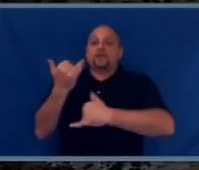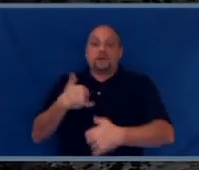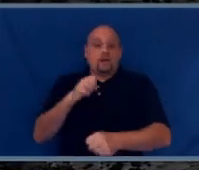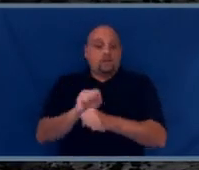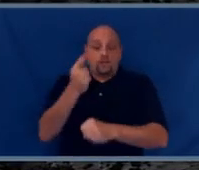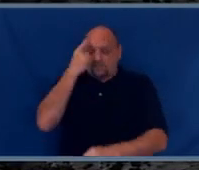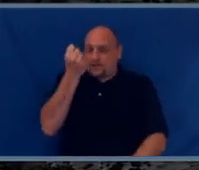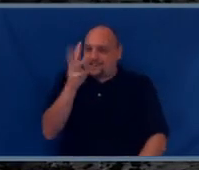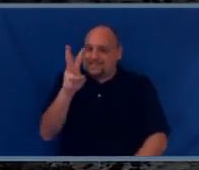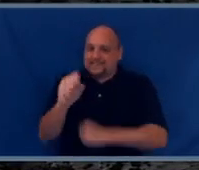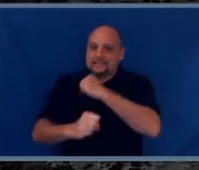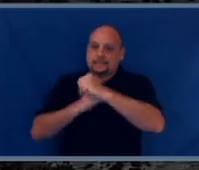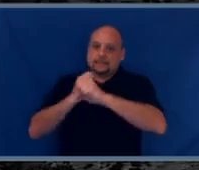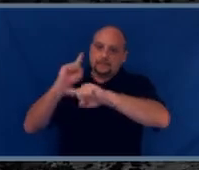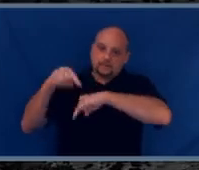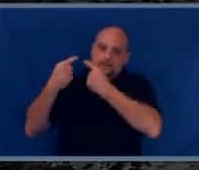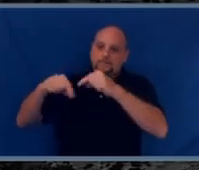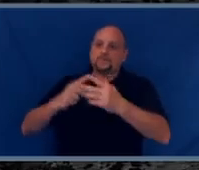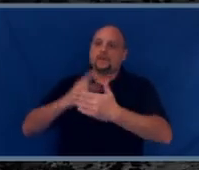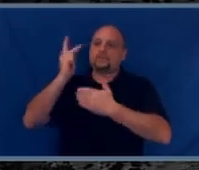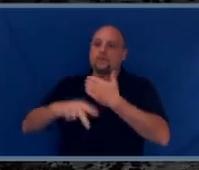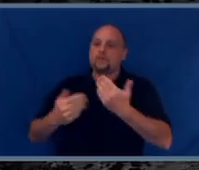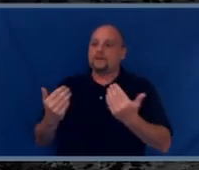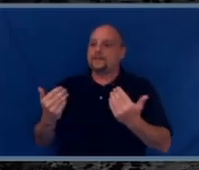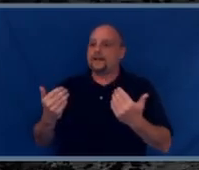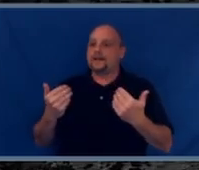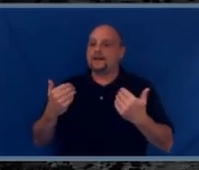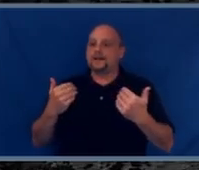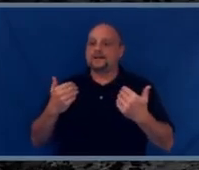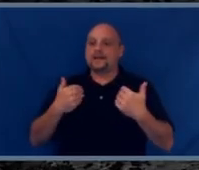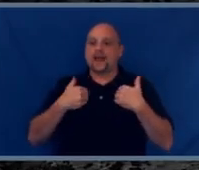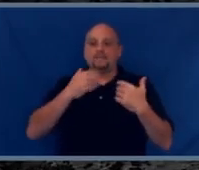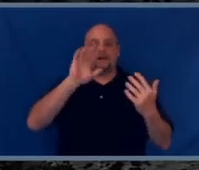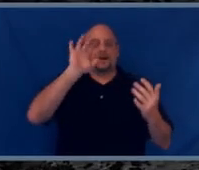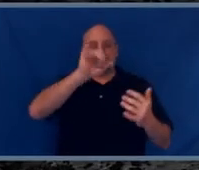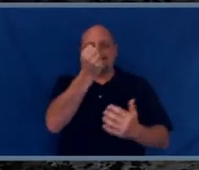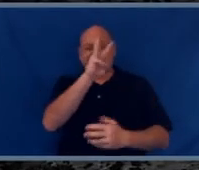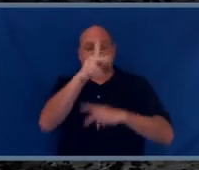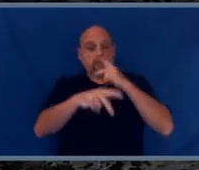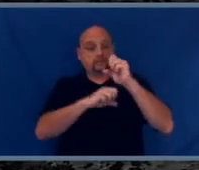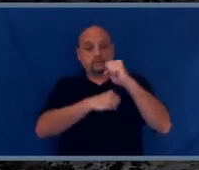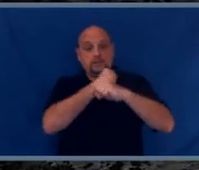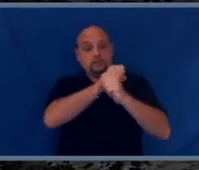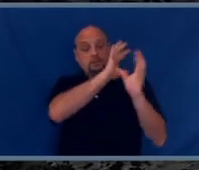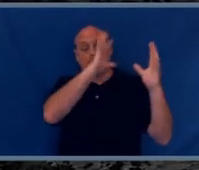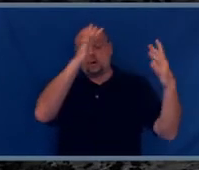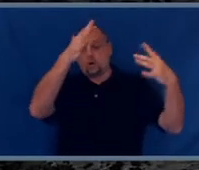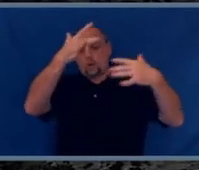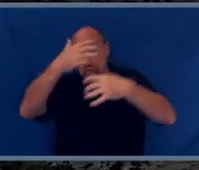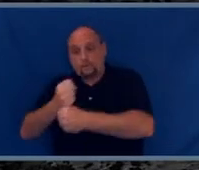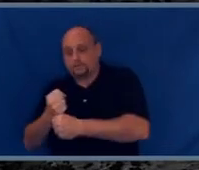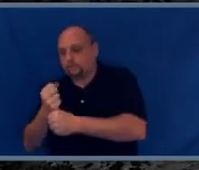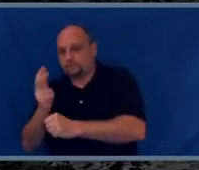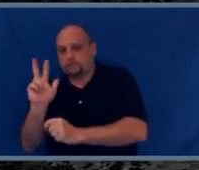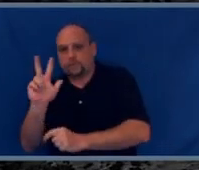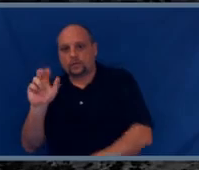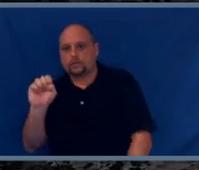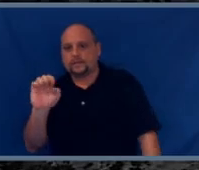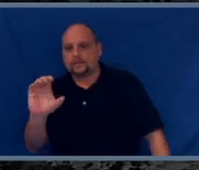ON THE PROGRAMME, TO HAVE THE TIME COLLAPSE DOWN THIS A FEW SECONDS, IT'S A SUR ROOL